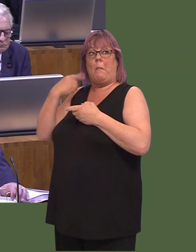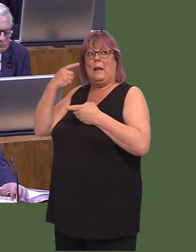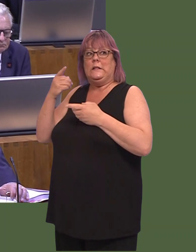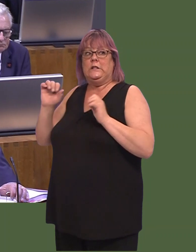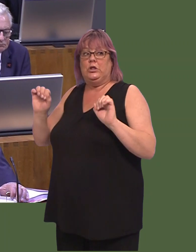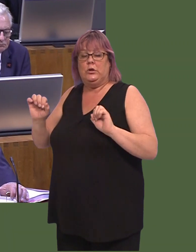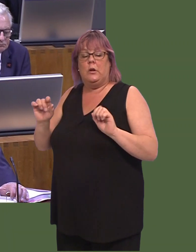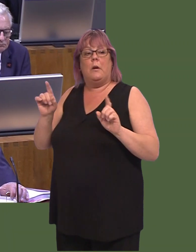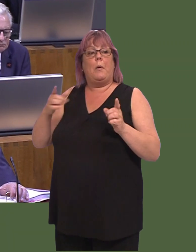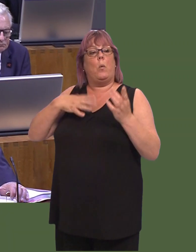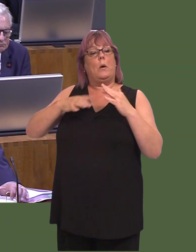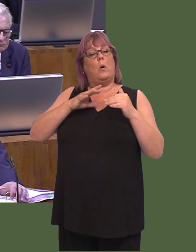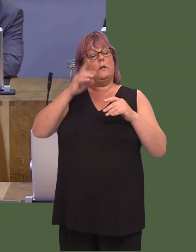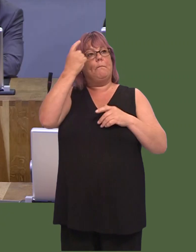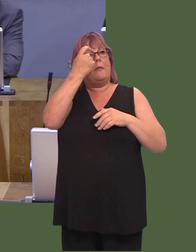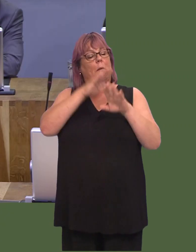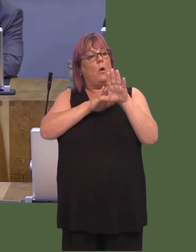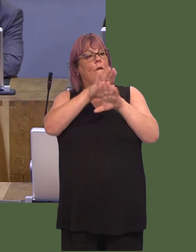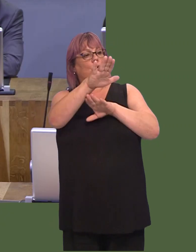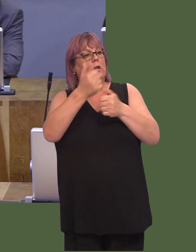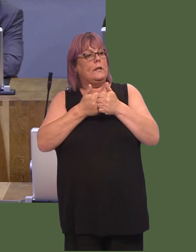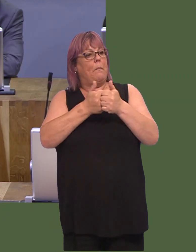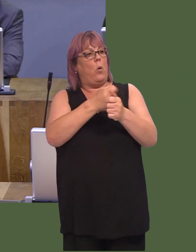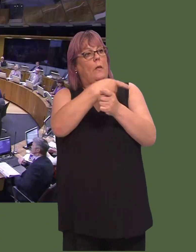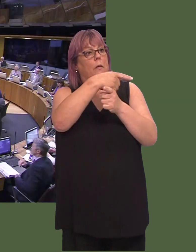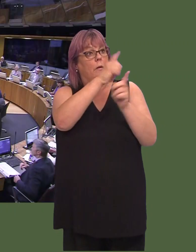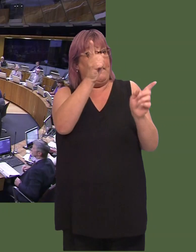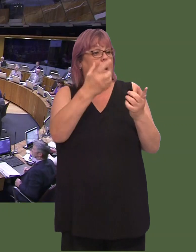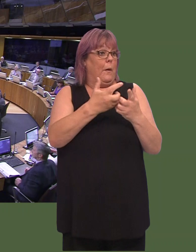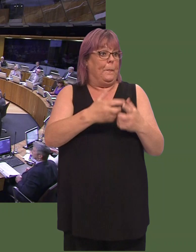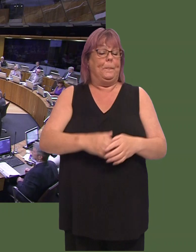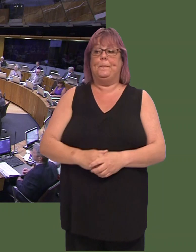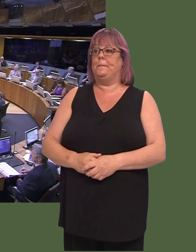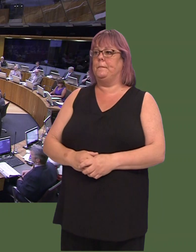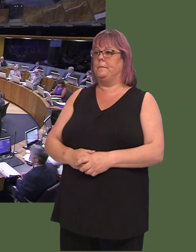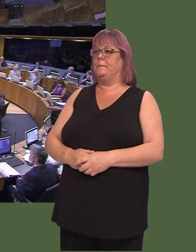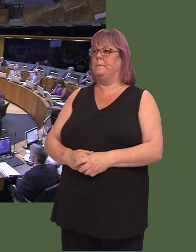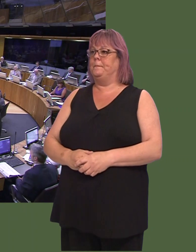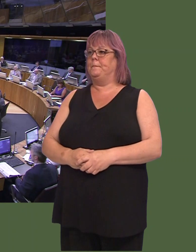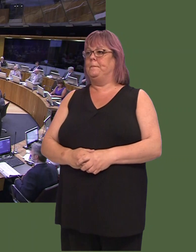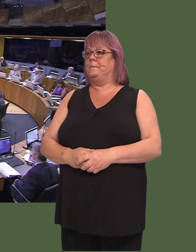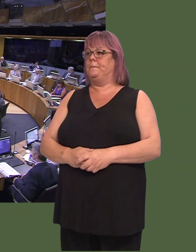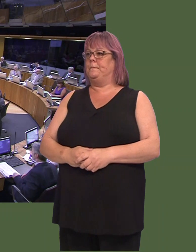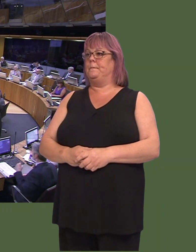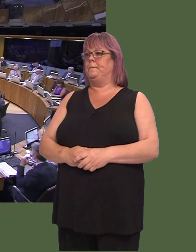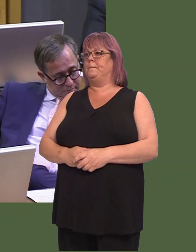technolegau yn y pen draw. Suzy Davies AM: First Minister, this puts you in a bit of a quandary, I think, because